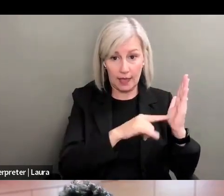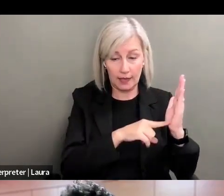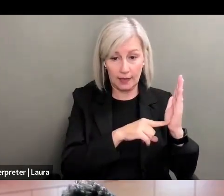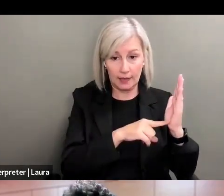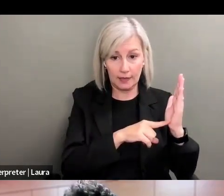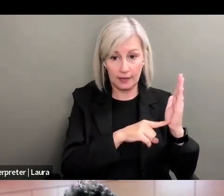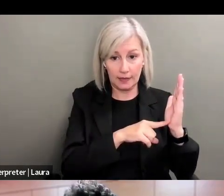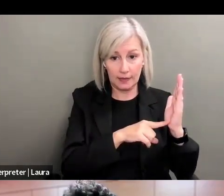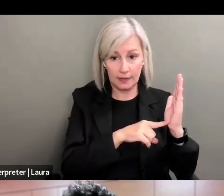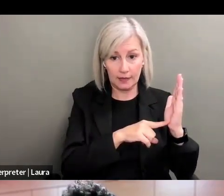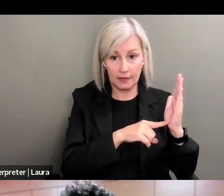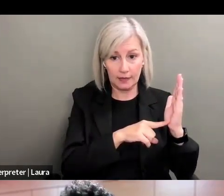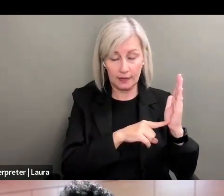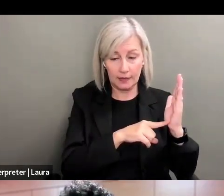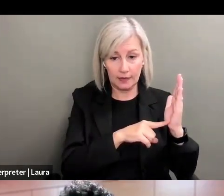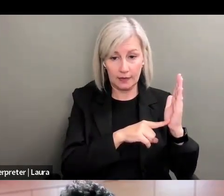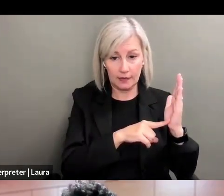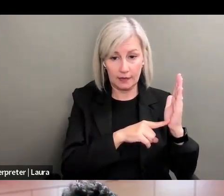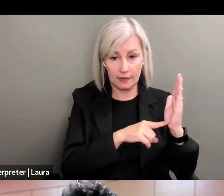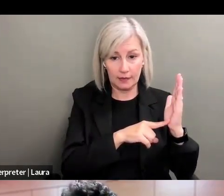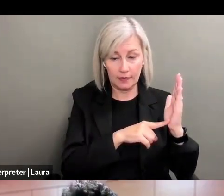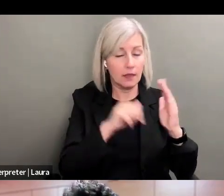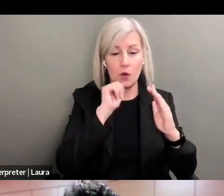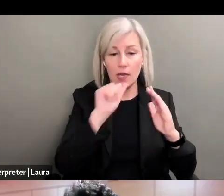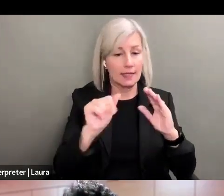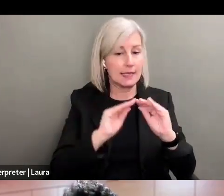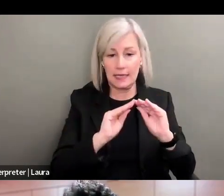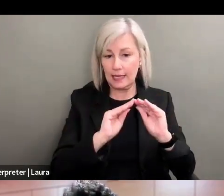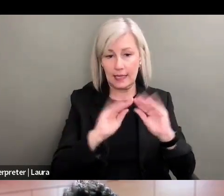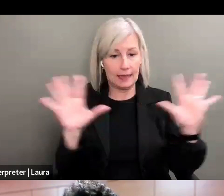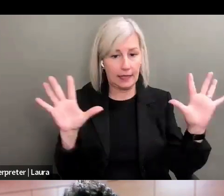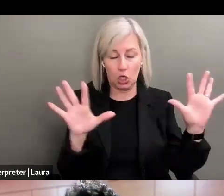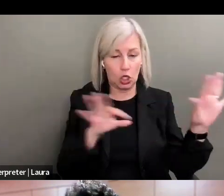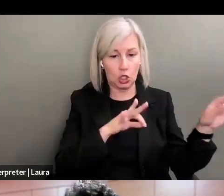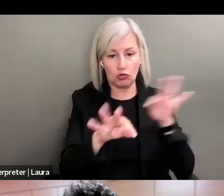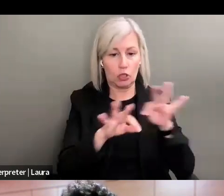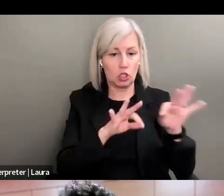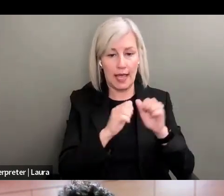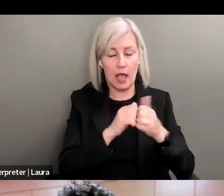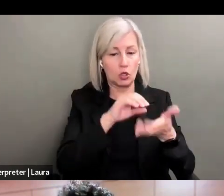there isn't very explicit instruction on how to market correct or incorrect.